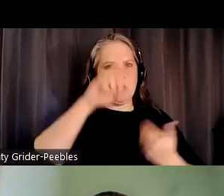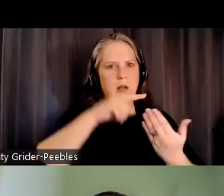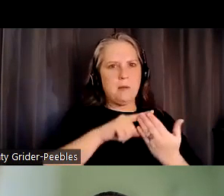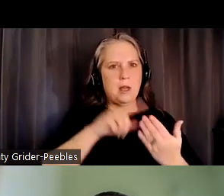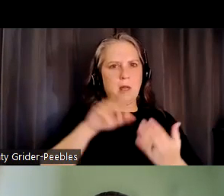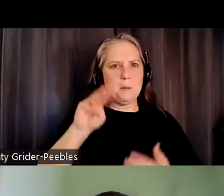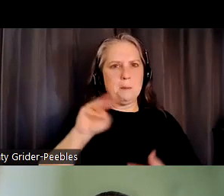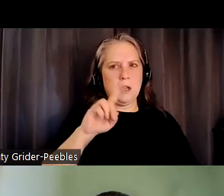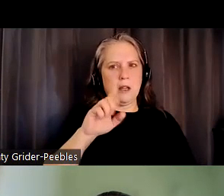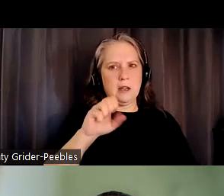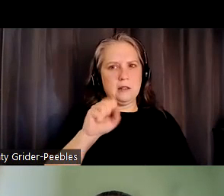art work accessibility project.